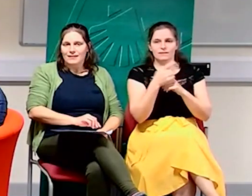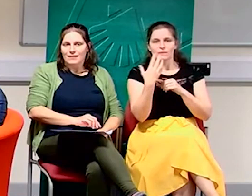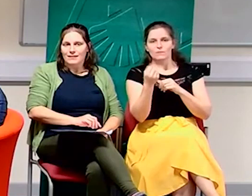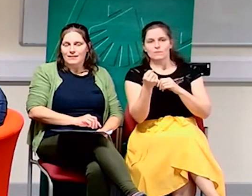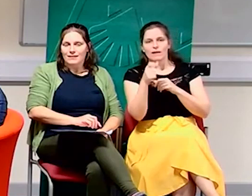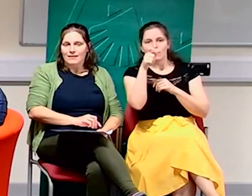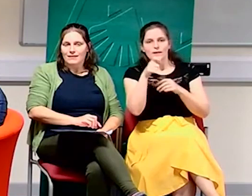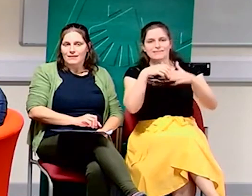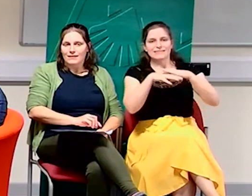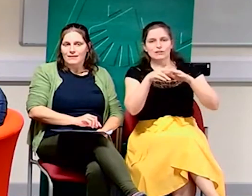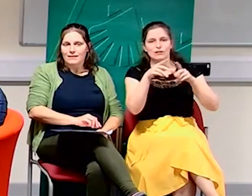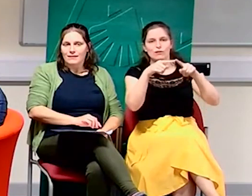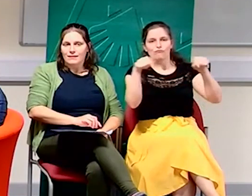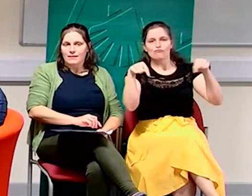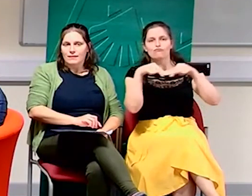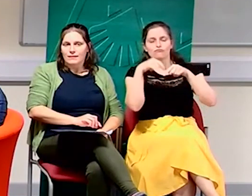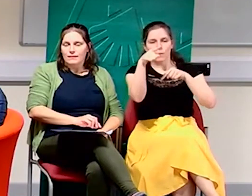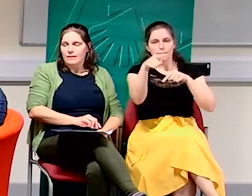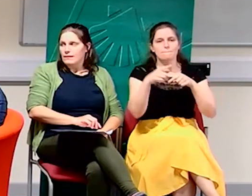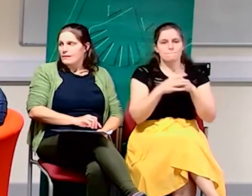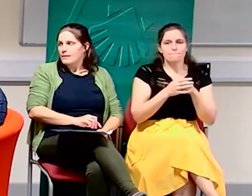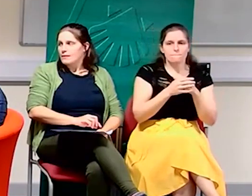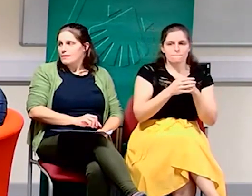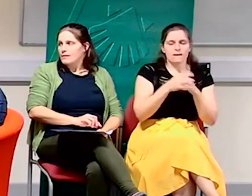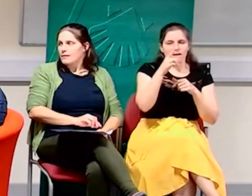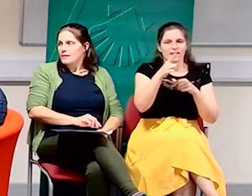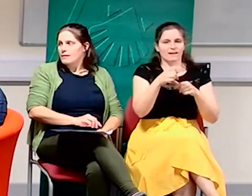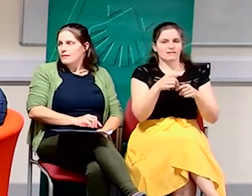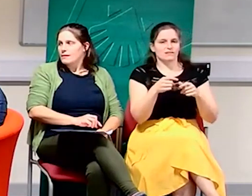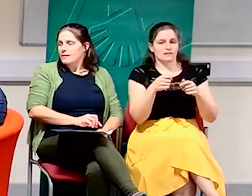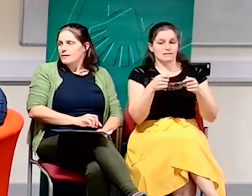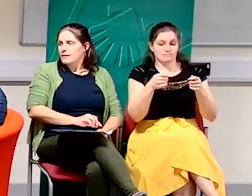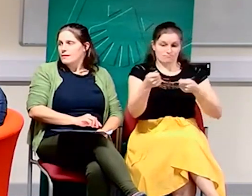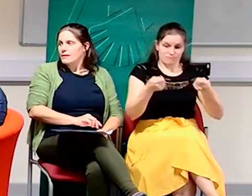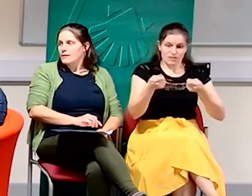Staff Disability Network um and I think that the first thing probably that comes to mind is that